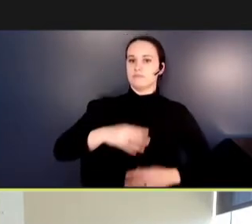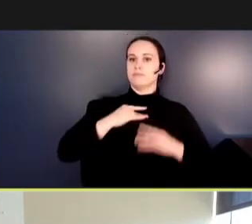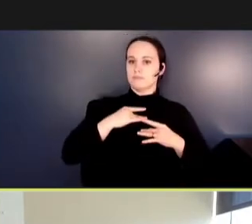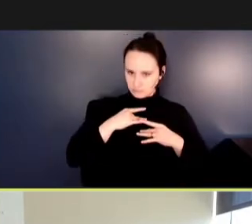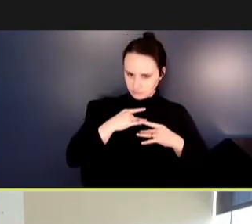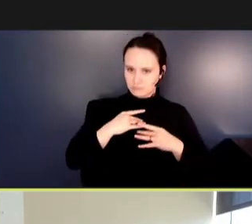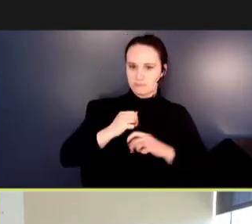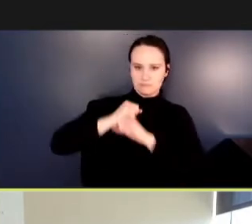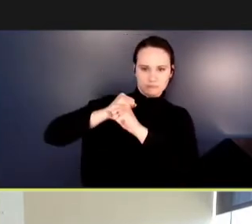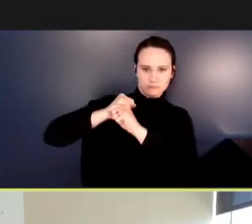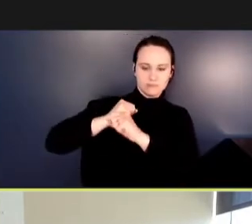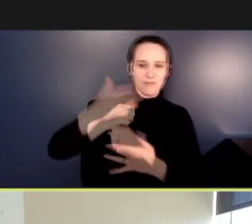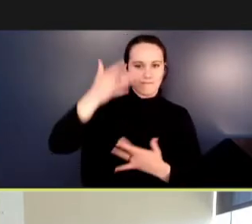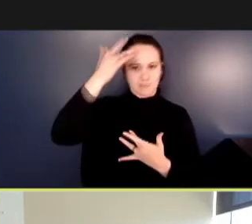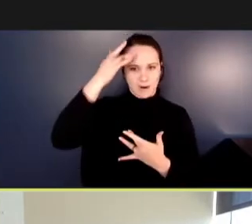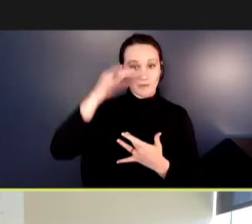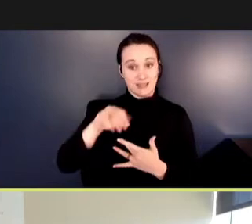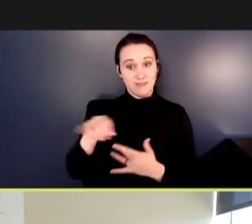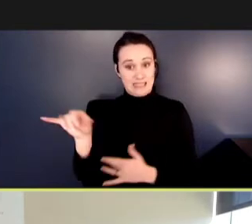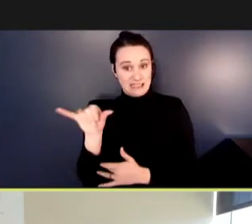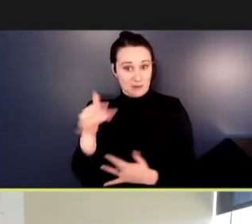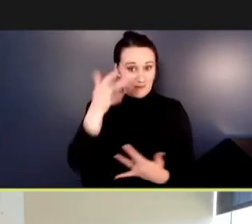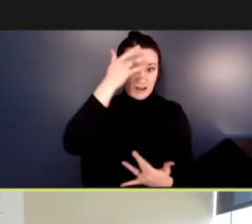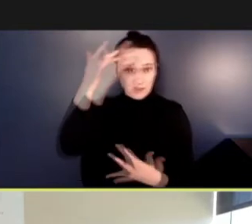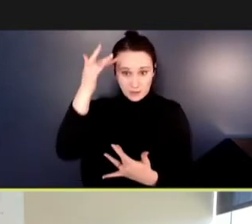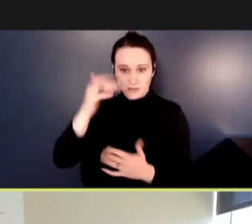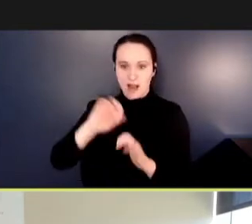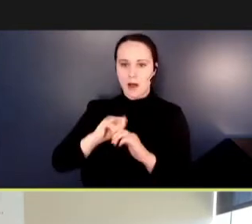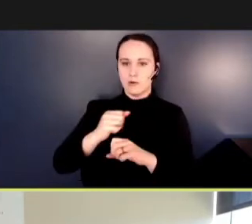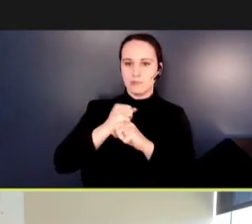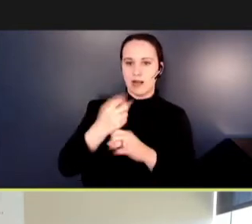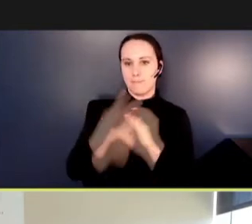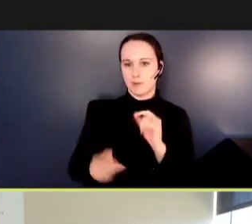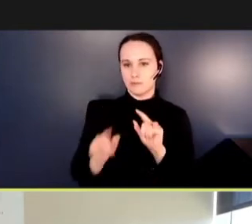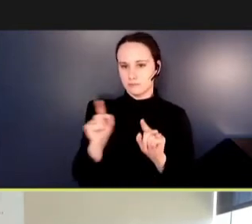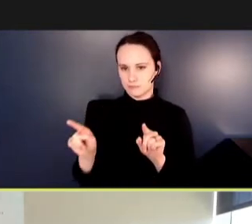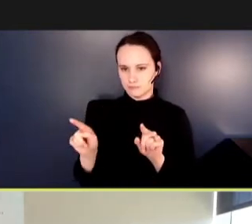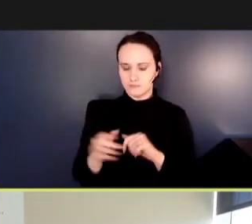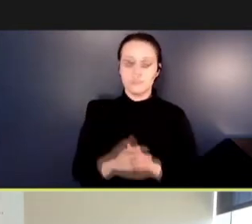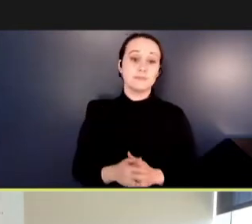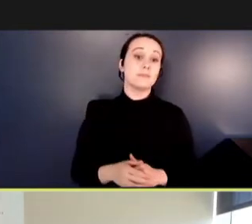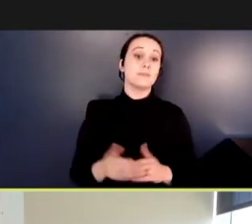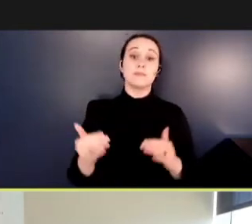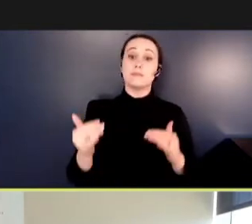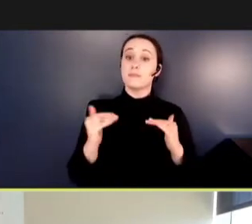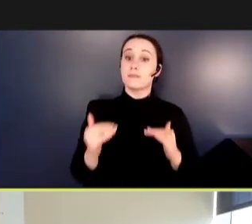related. Step two is the integration phase. So this is where we bring together results from